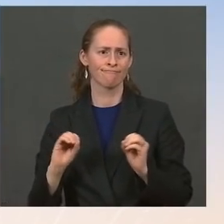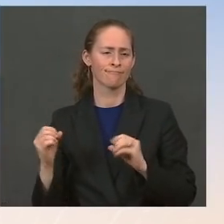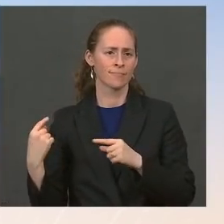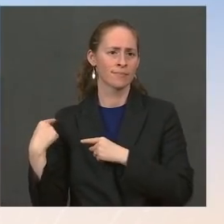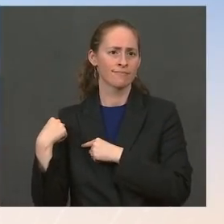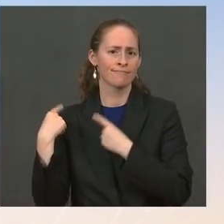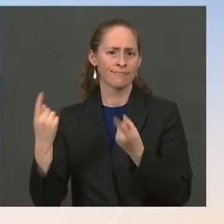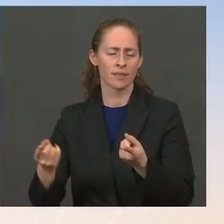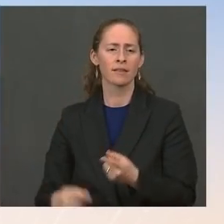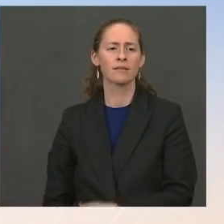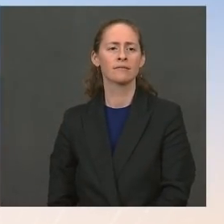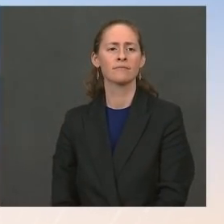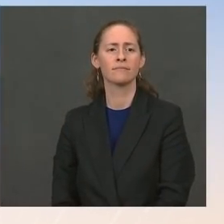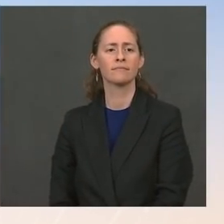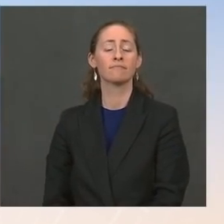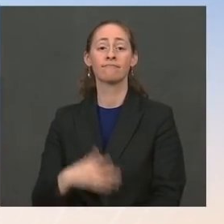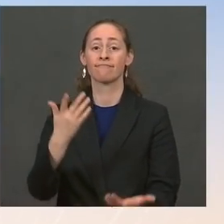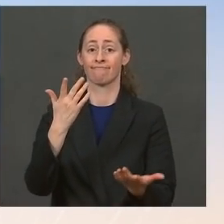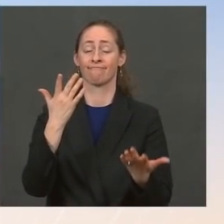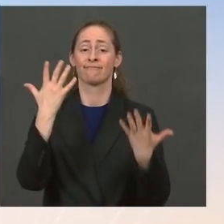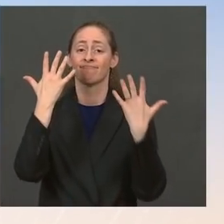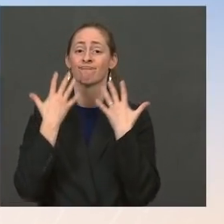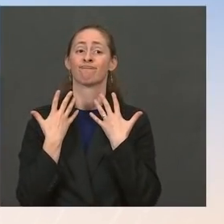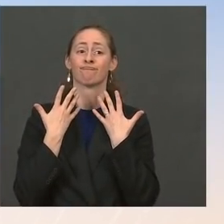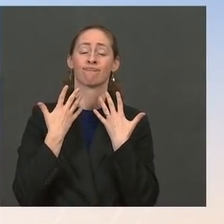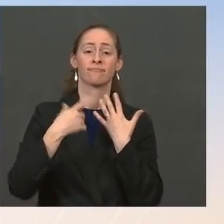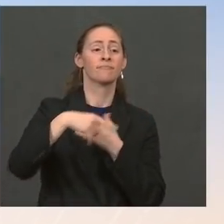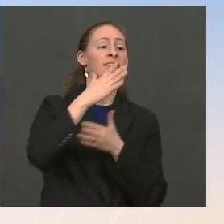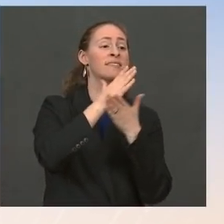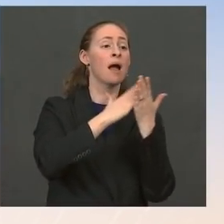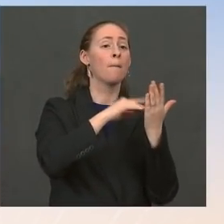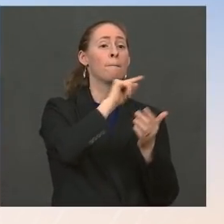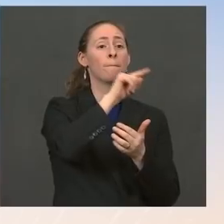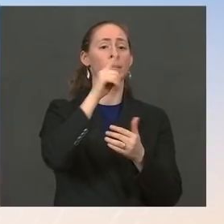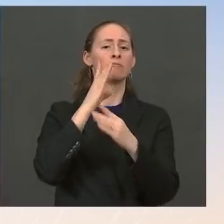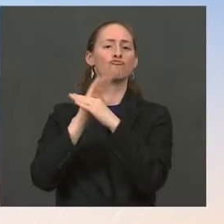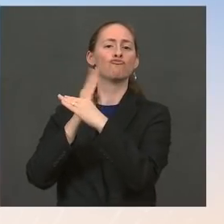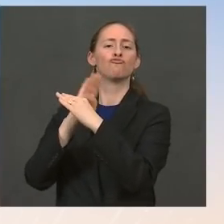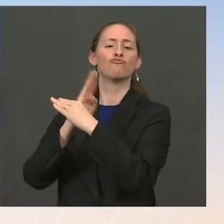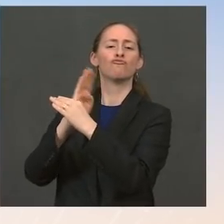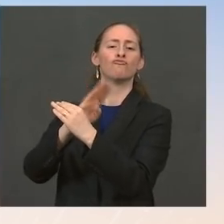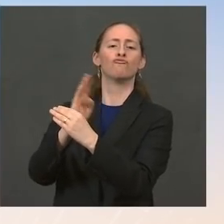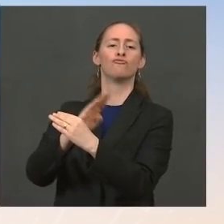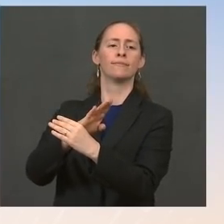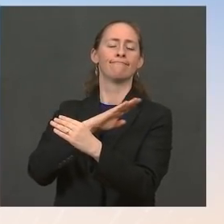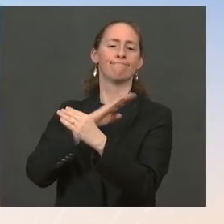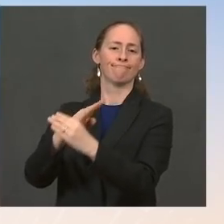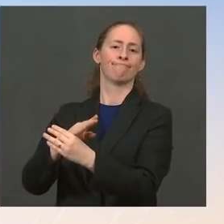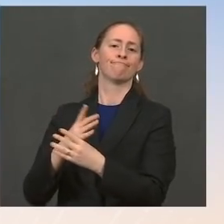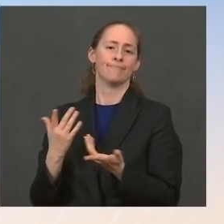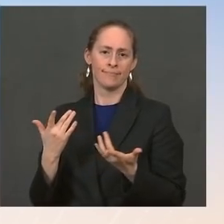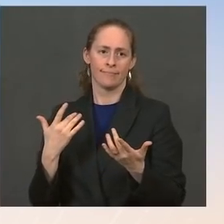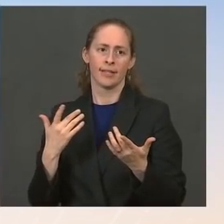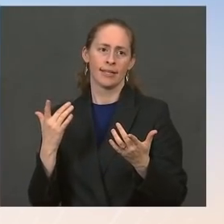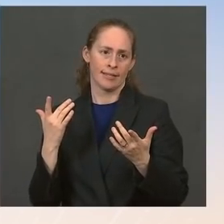but also delayed. A lot of these -- and I talked about this a little bit yesterday -- but the fact is that many of these ambassadors will move forward